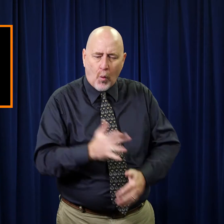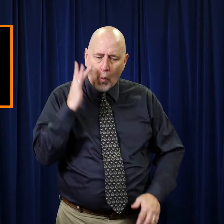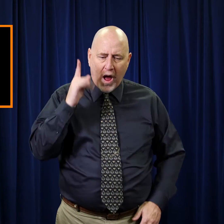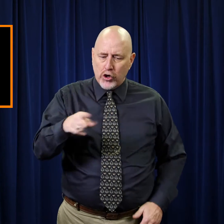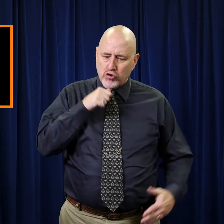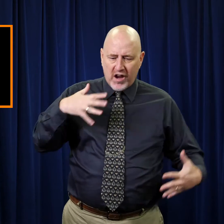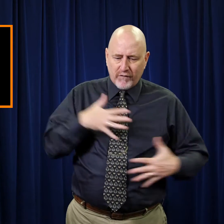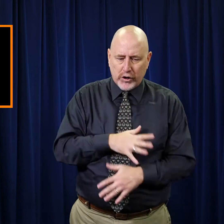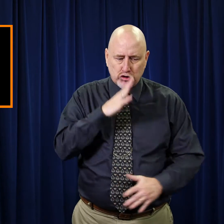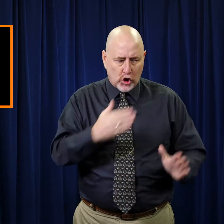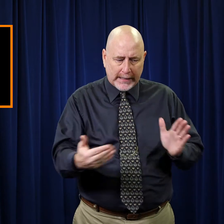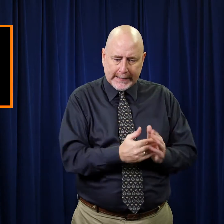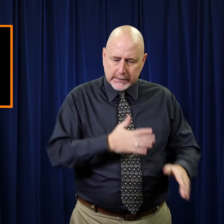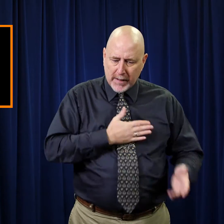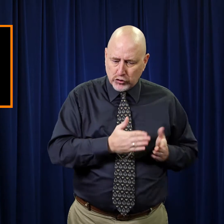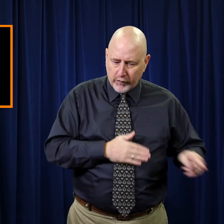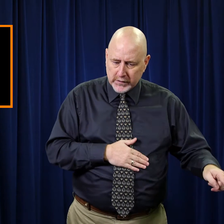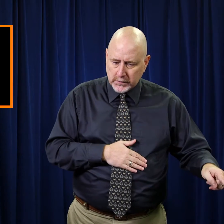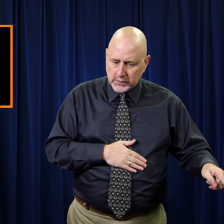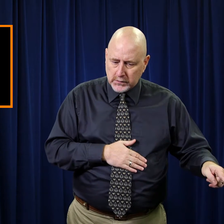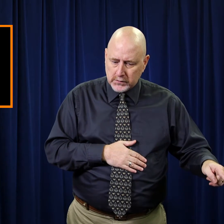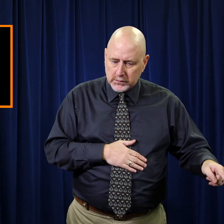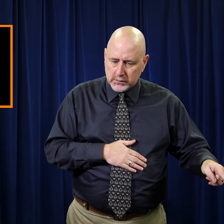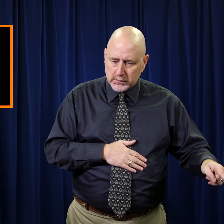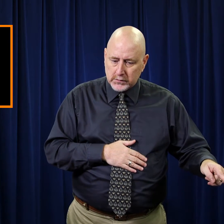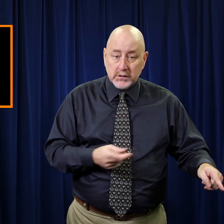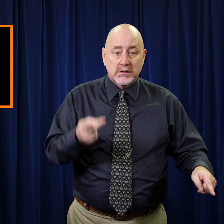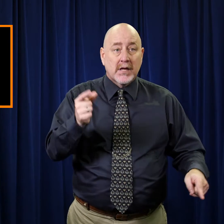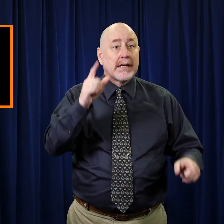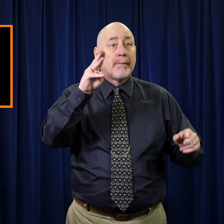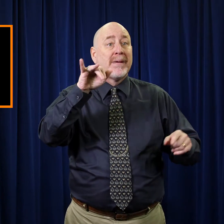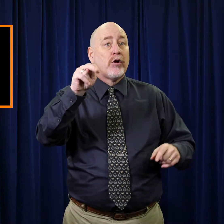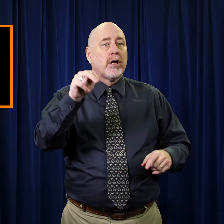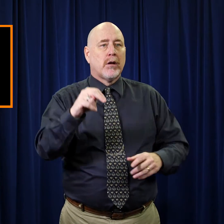Why then were you not afraid to speak against my servant Moses?" And suddenly